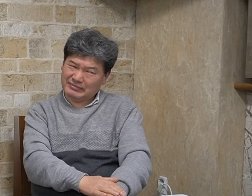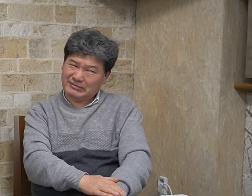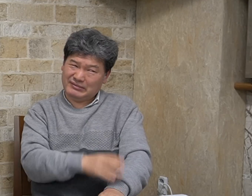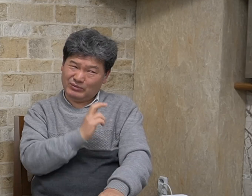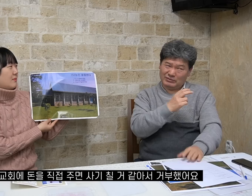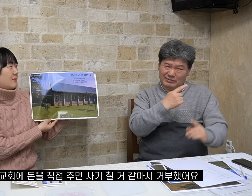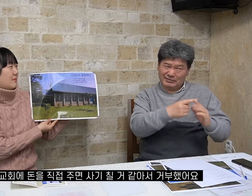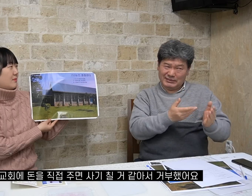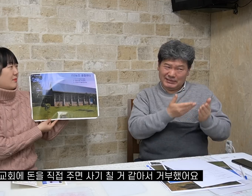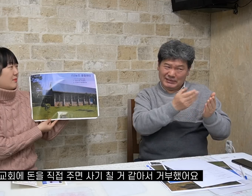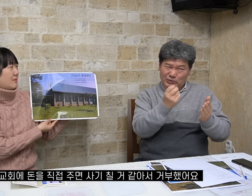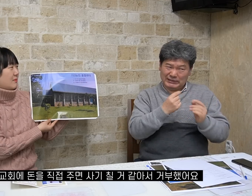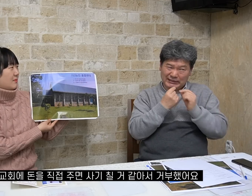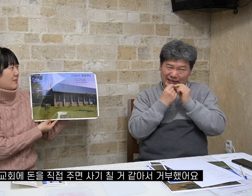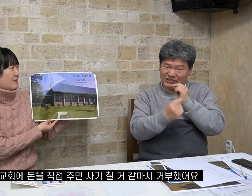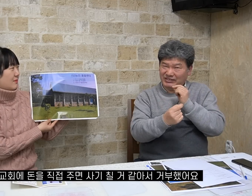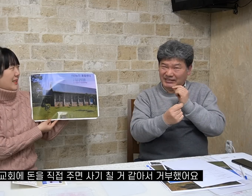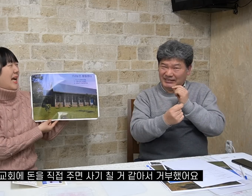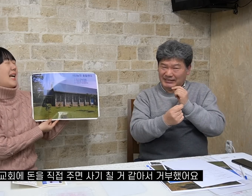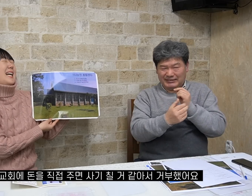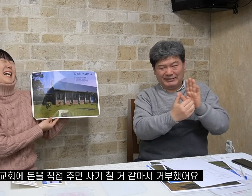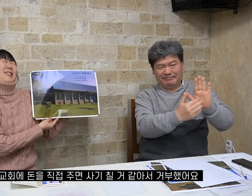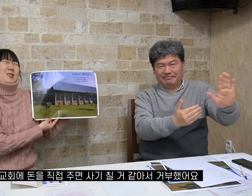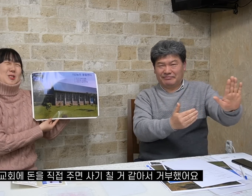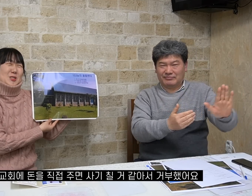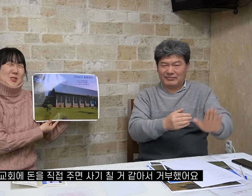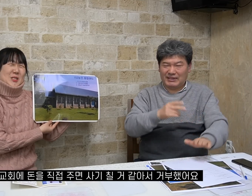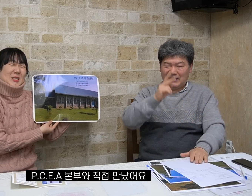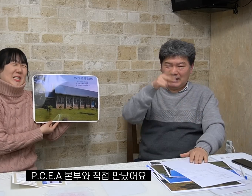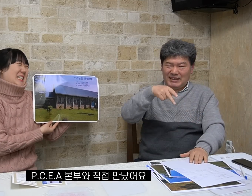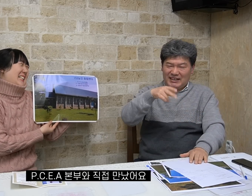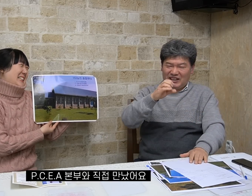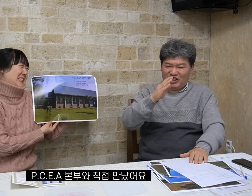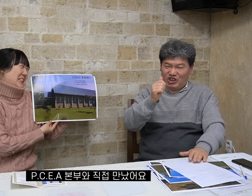If I gave money directly to the church, I refused because I thought they would cheat.